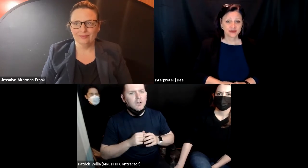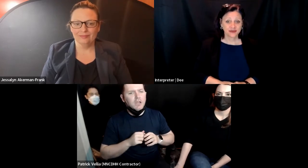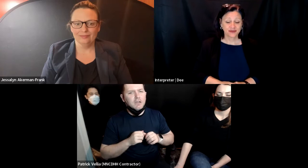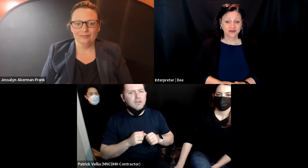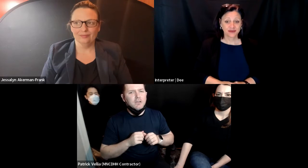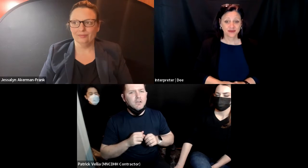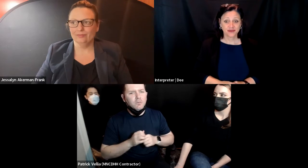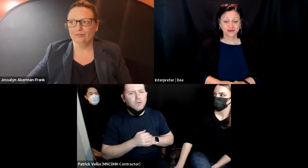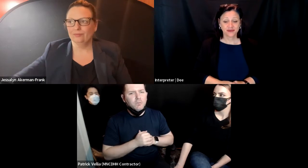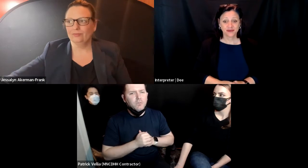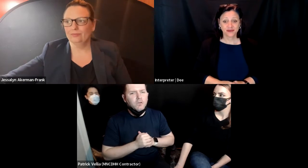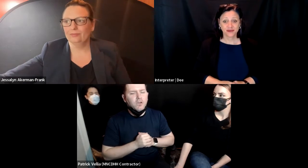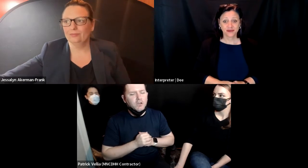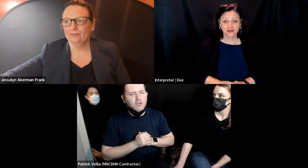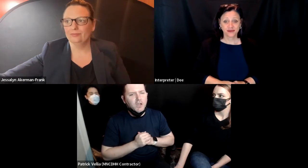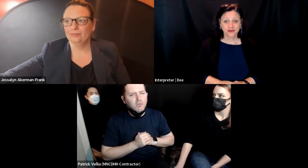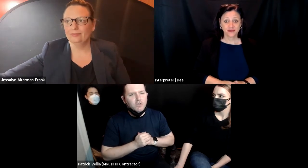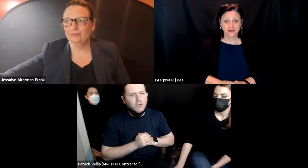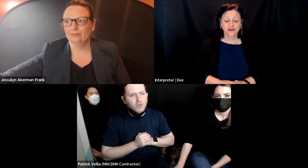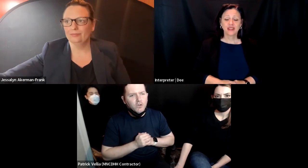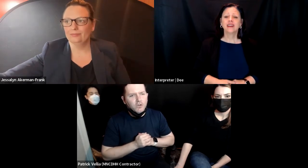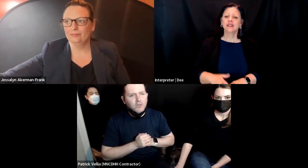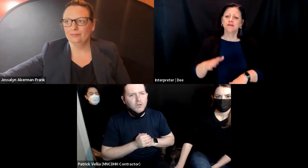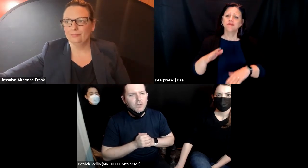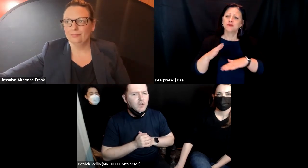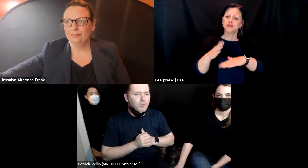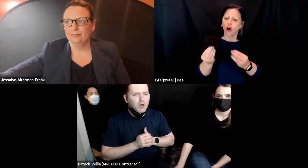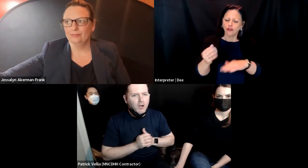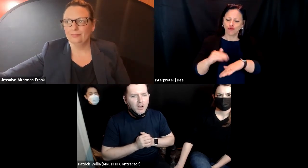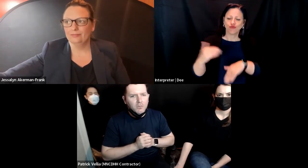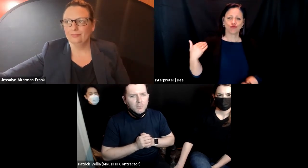So my experience, my experience is very similar to Kaitlyn's.